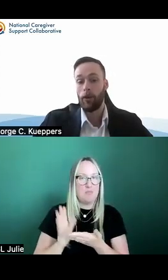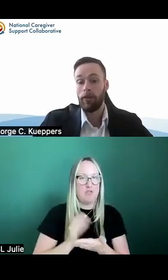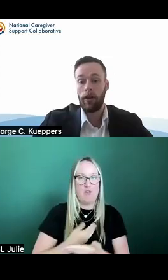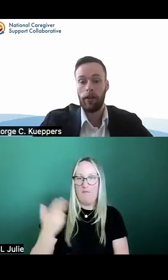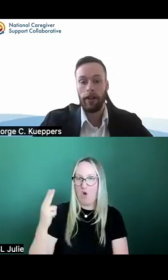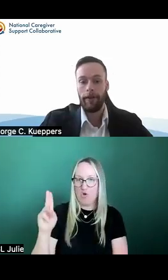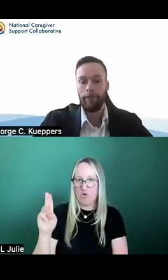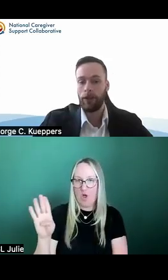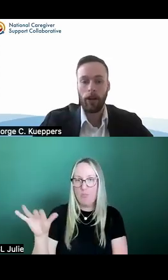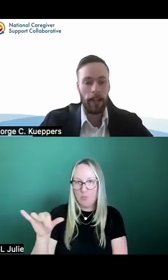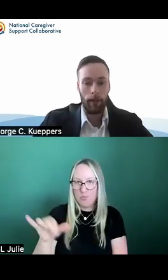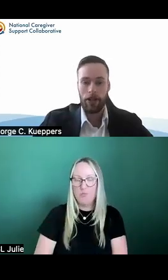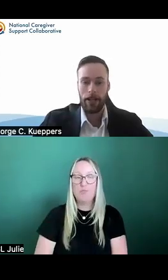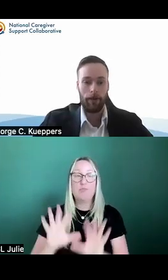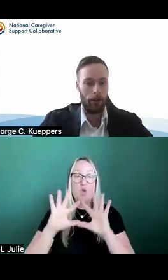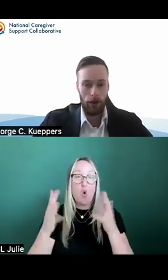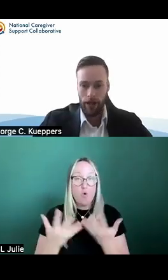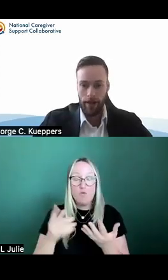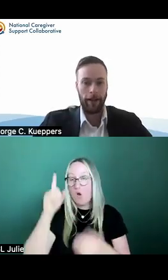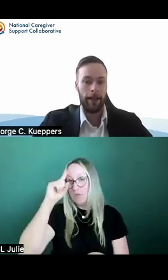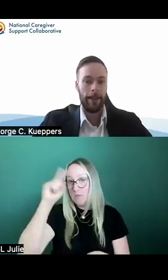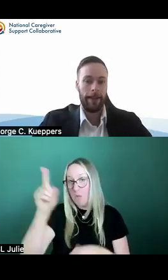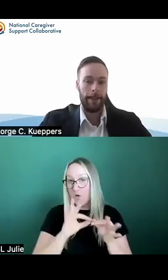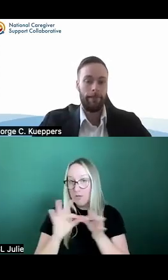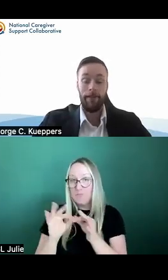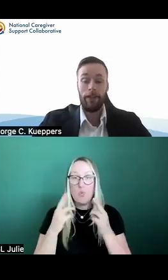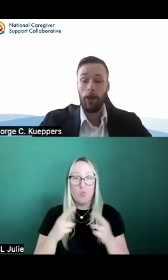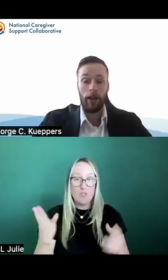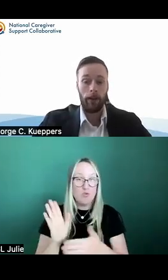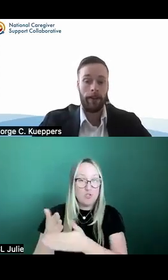So overall, with smart collaboration and resource sharing, even small networks